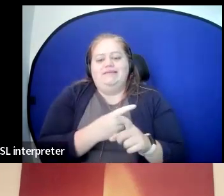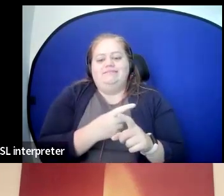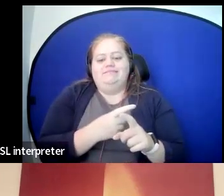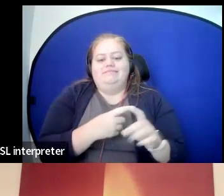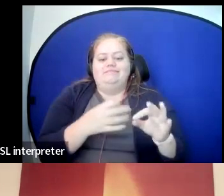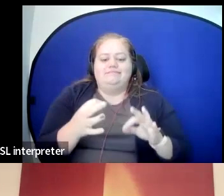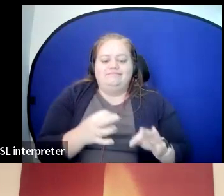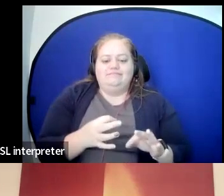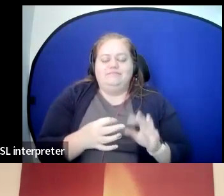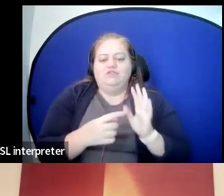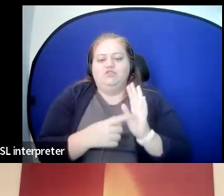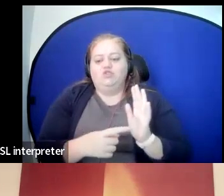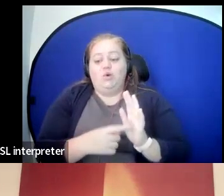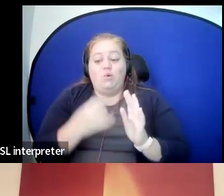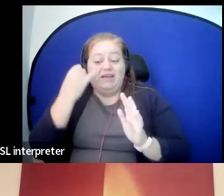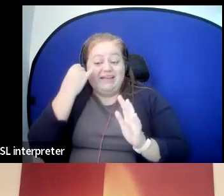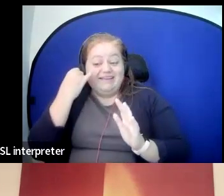accurate the prompt might be.